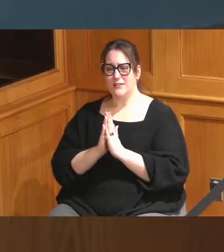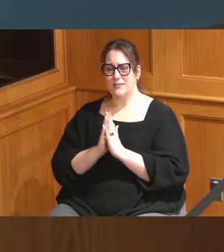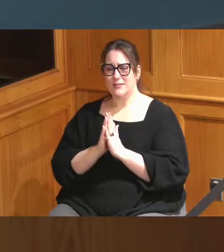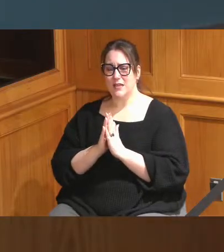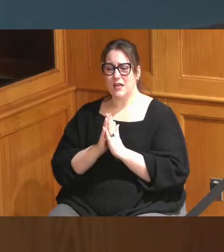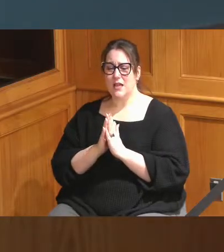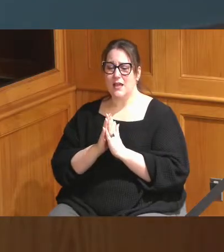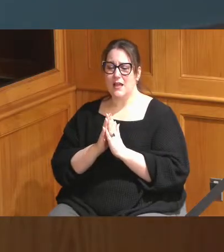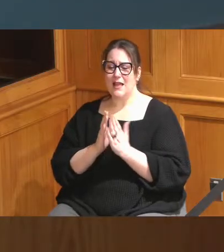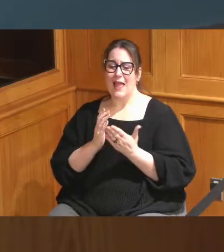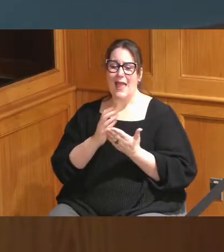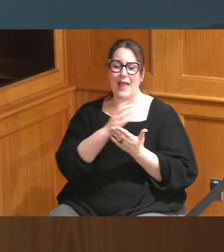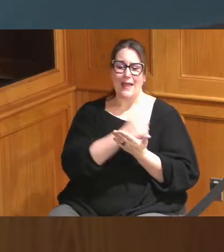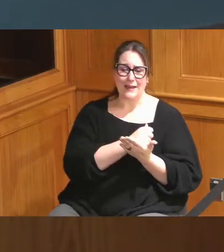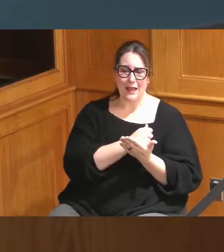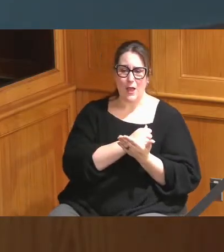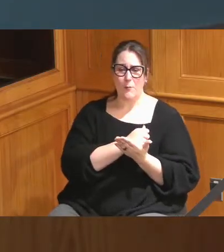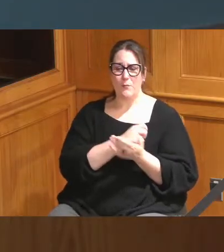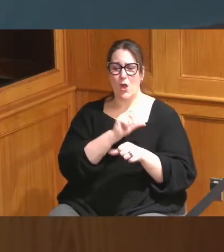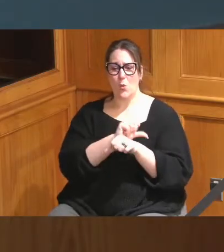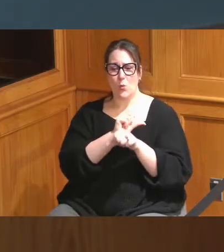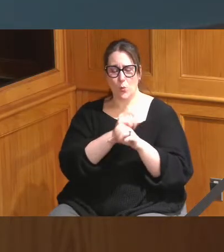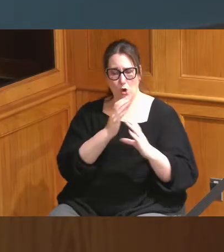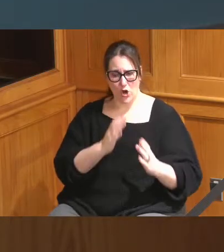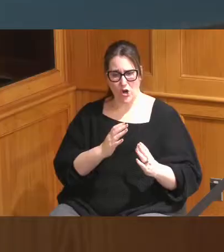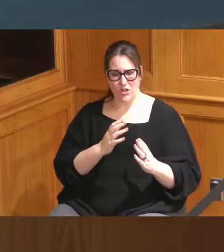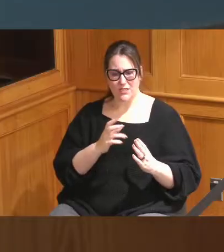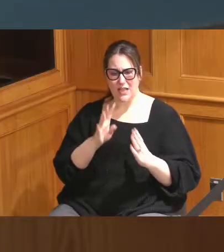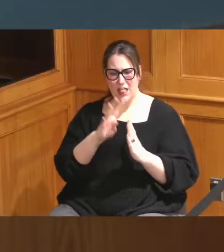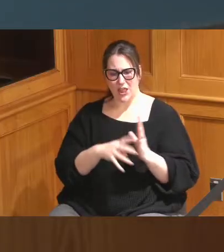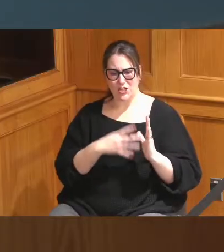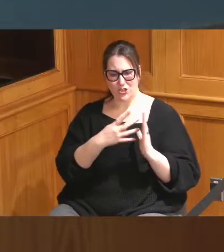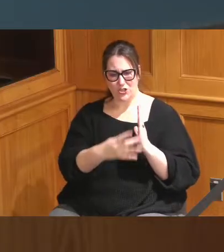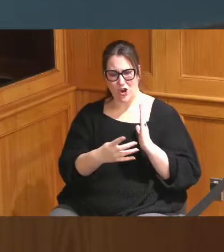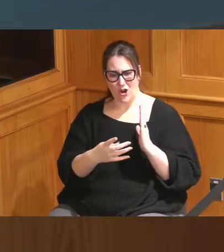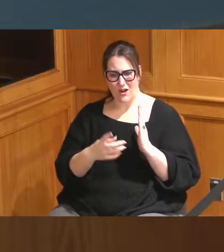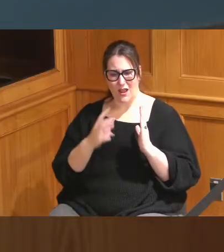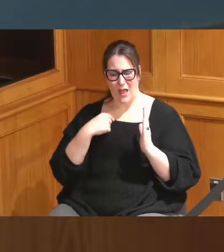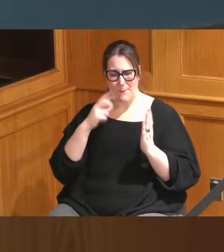personnel as you said and I'm looking at the chart. Um, you've made a lot of progress and